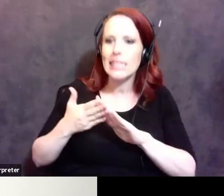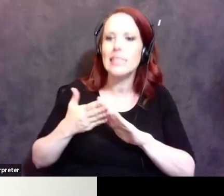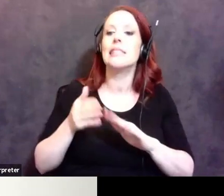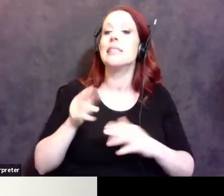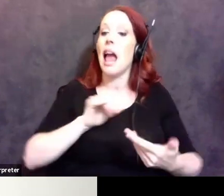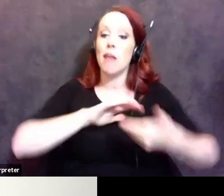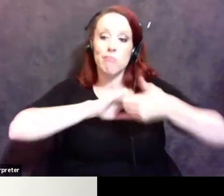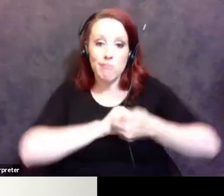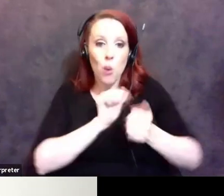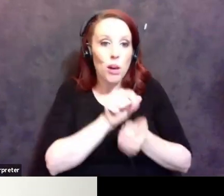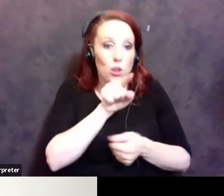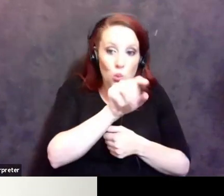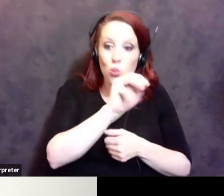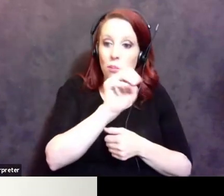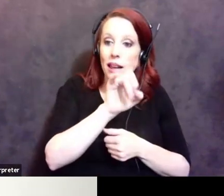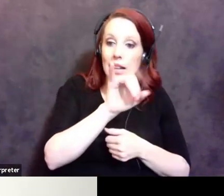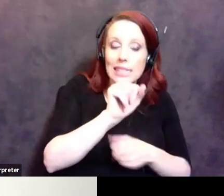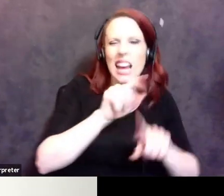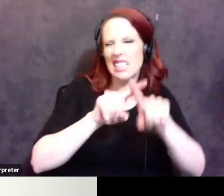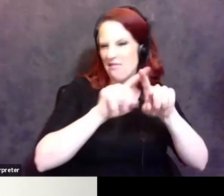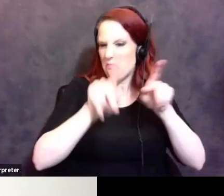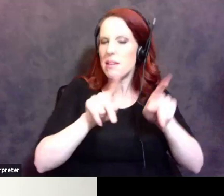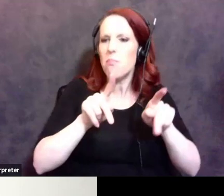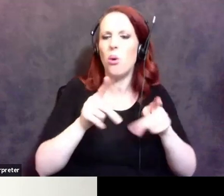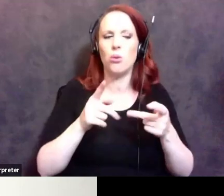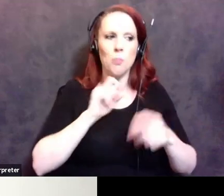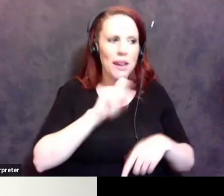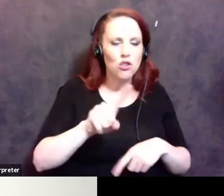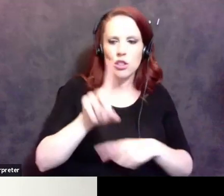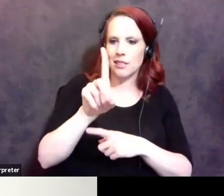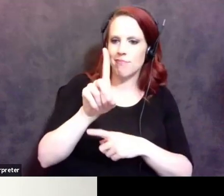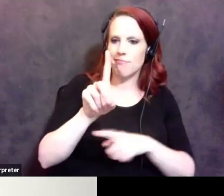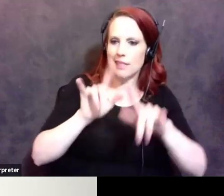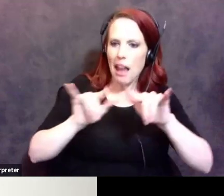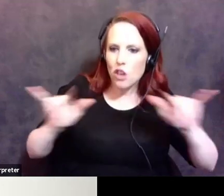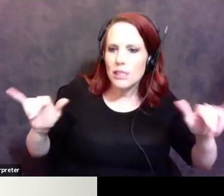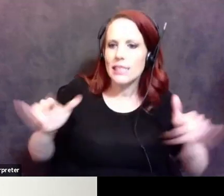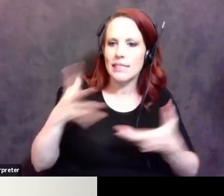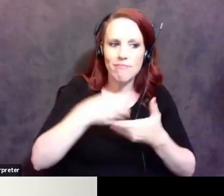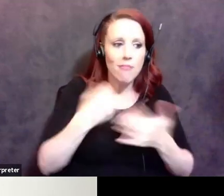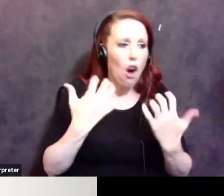stage and in the audience and working with different organizations and universities.